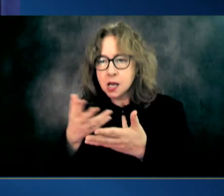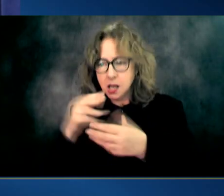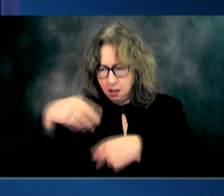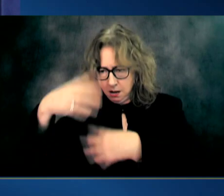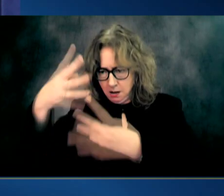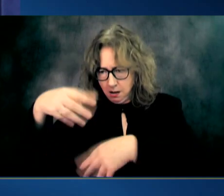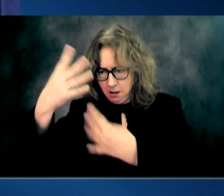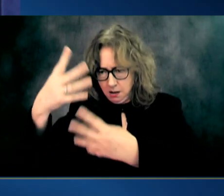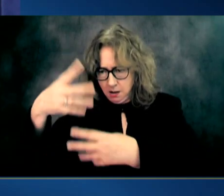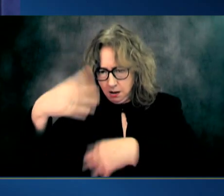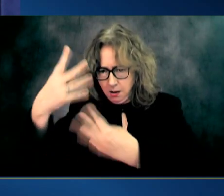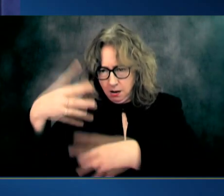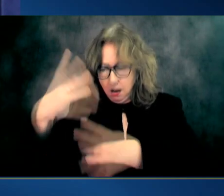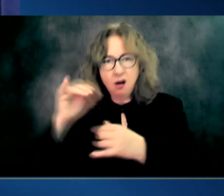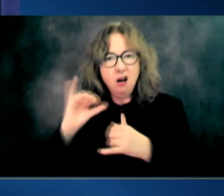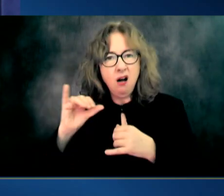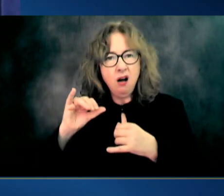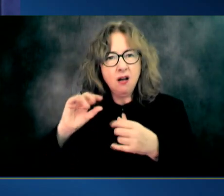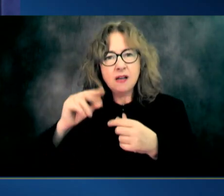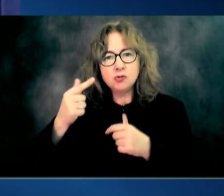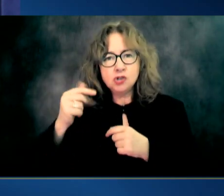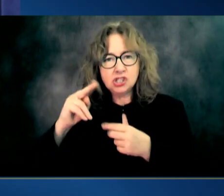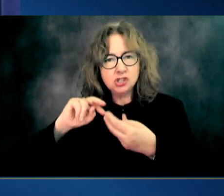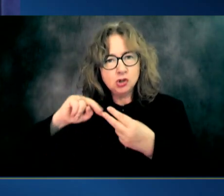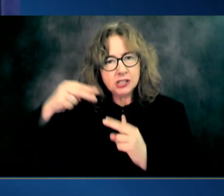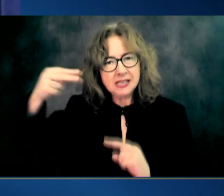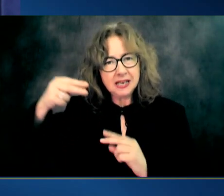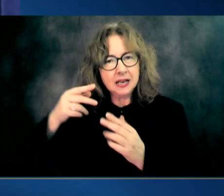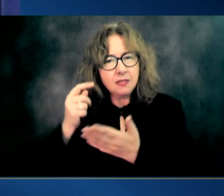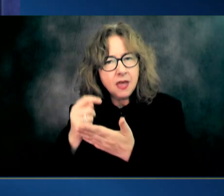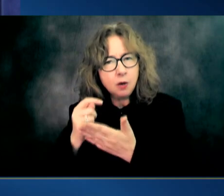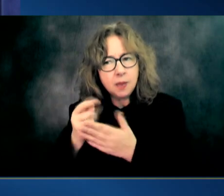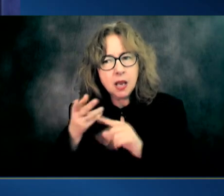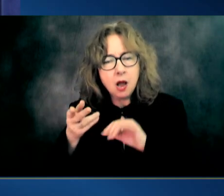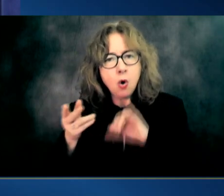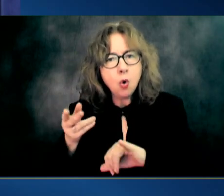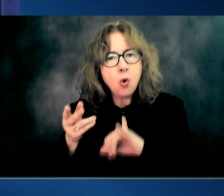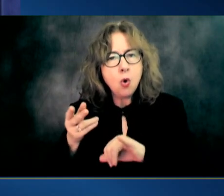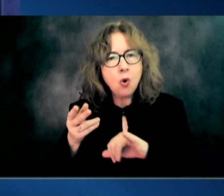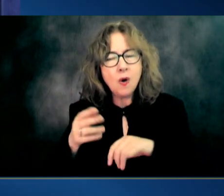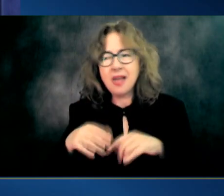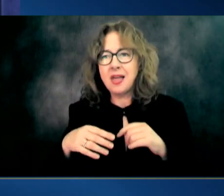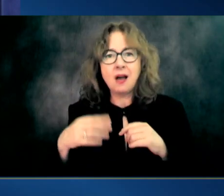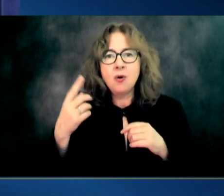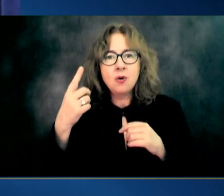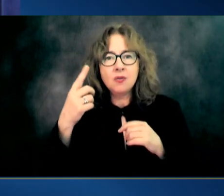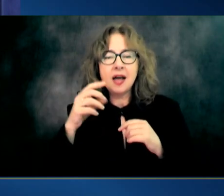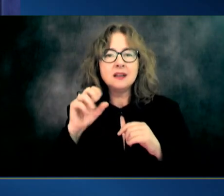the gene therapies and everything. And that post on Sickle cell 101 and listening to the